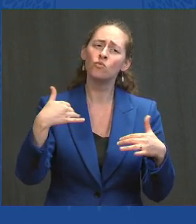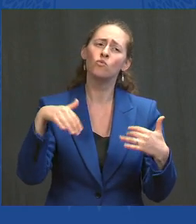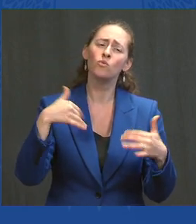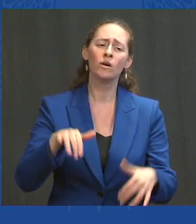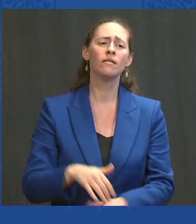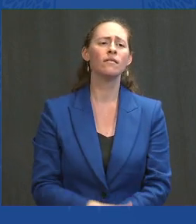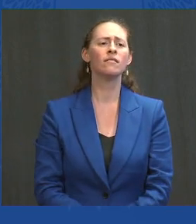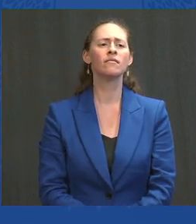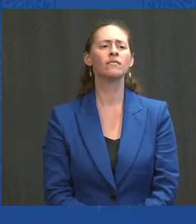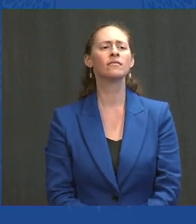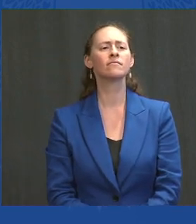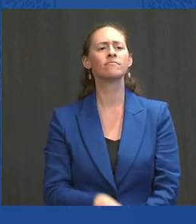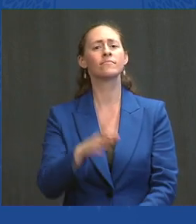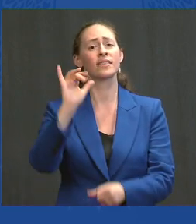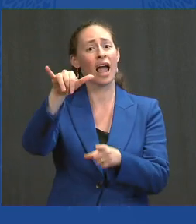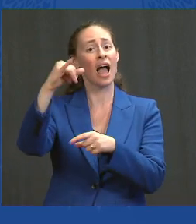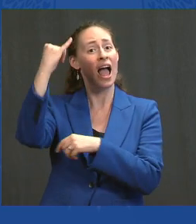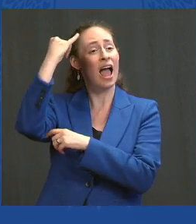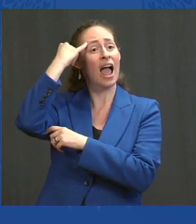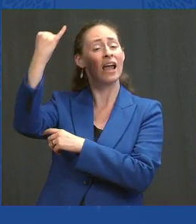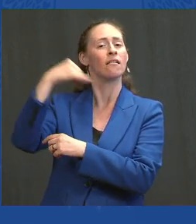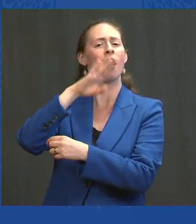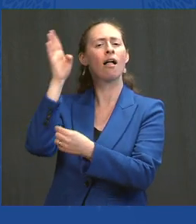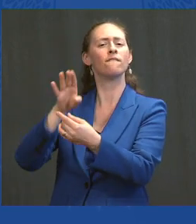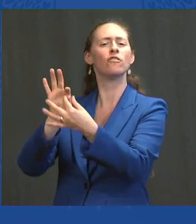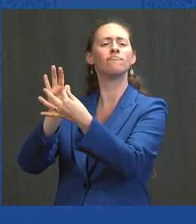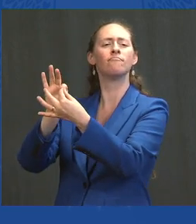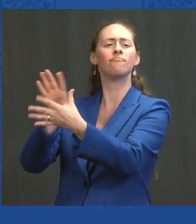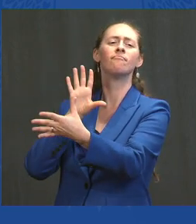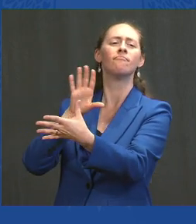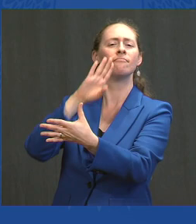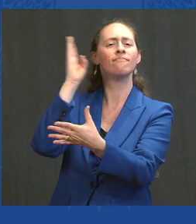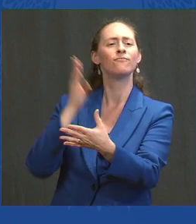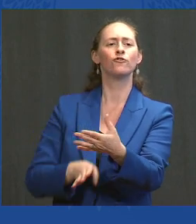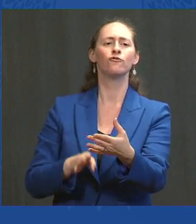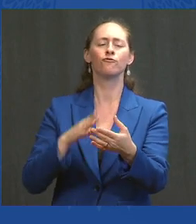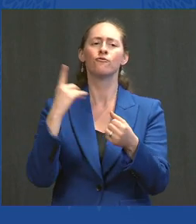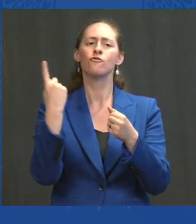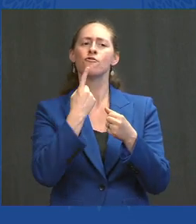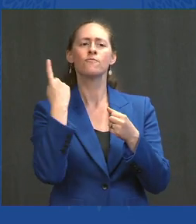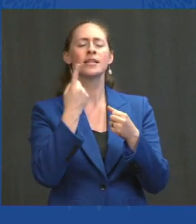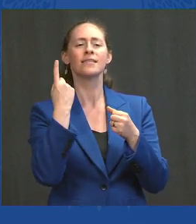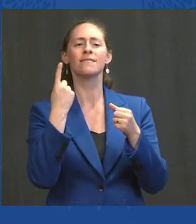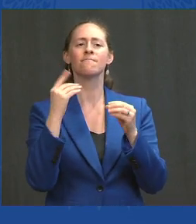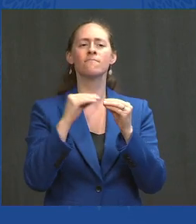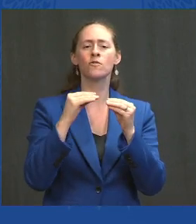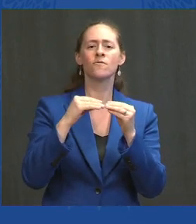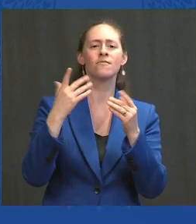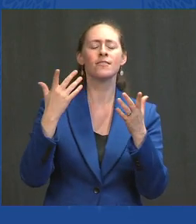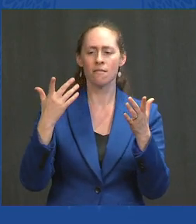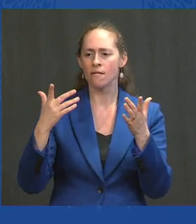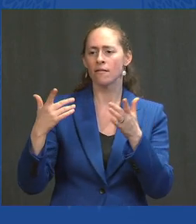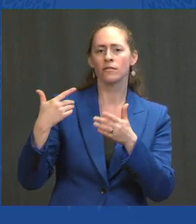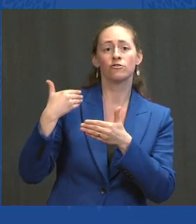Every generation opens that aperture a little bit wider. You know, they go back --